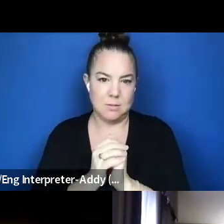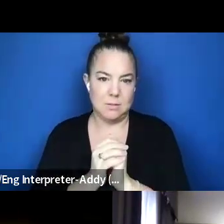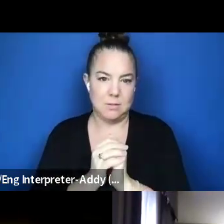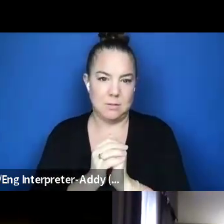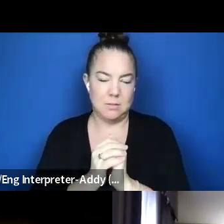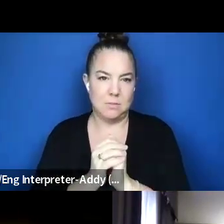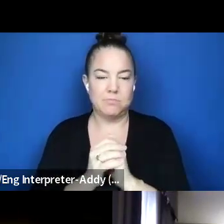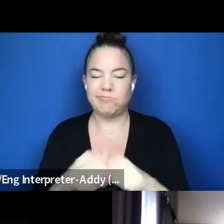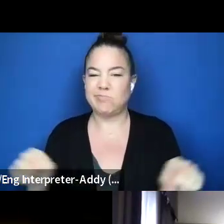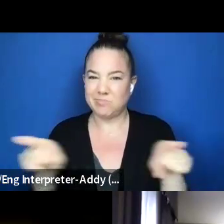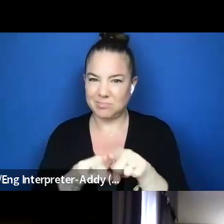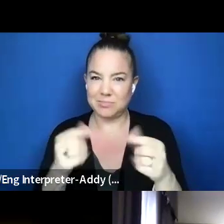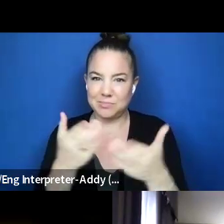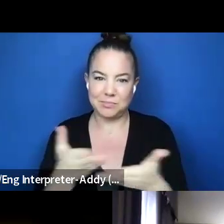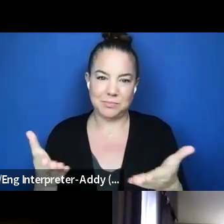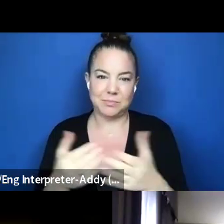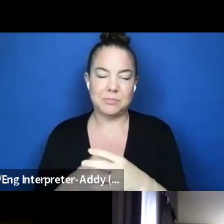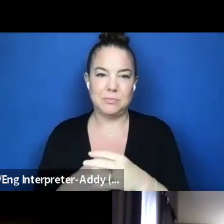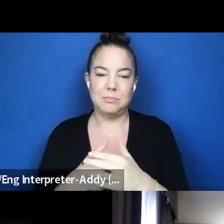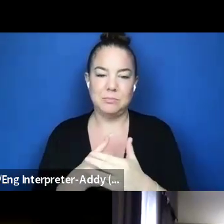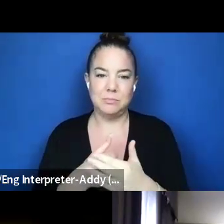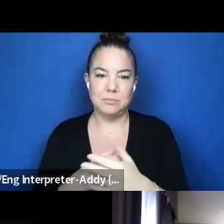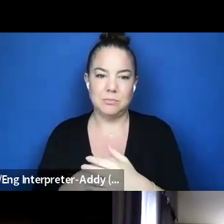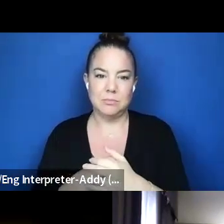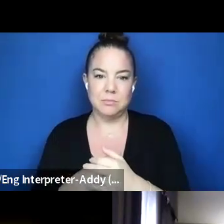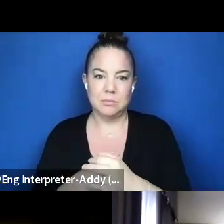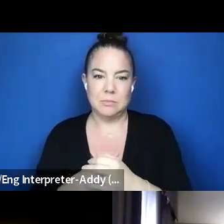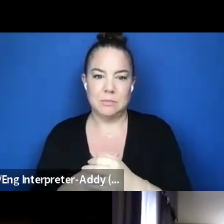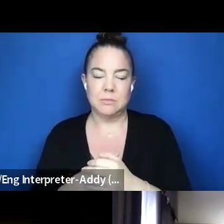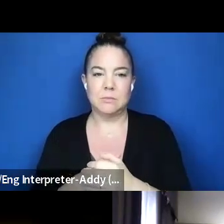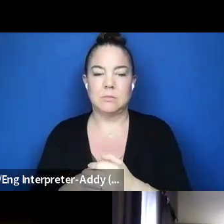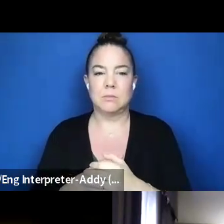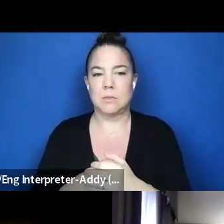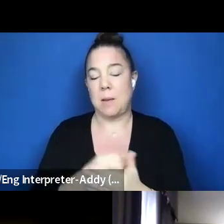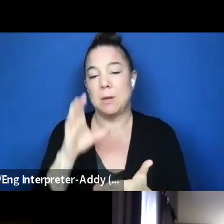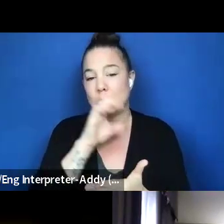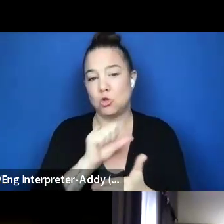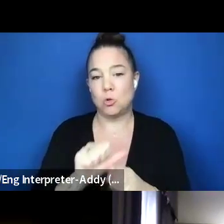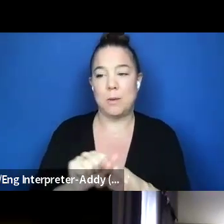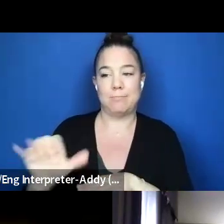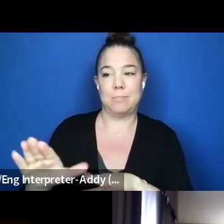Adeleigh Belyeu: Same thing she. Adeleigh Belyeu: I'm sure, called, and has written to Senator Rubio